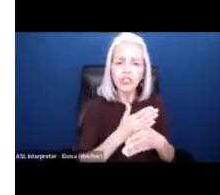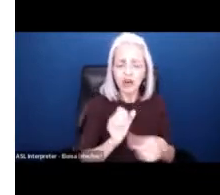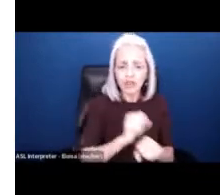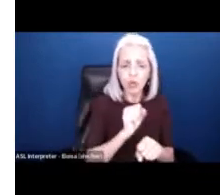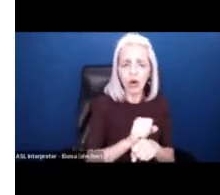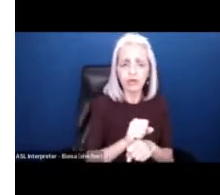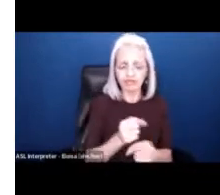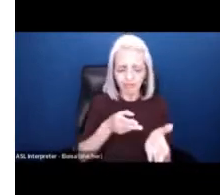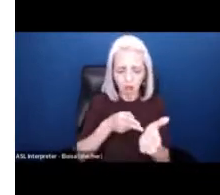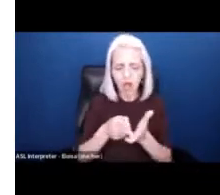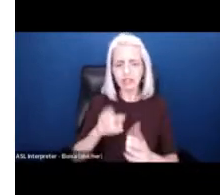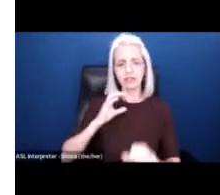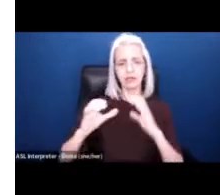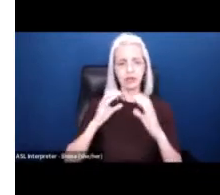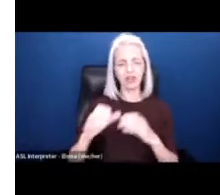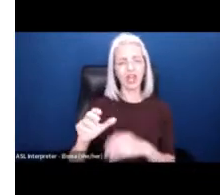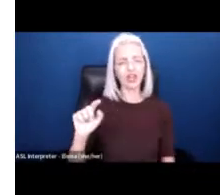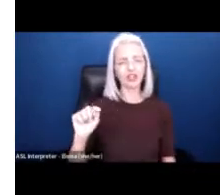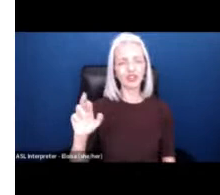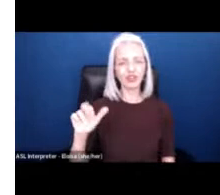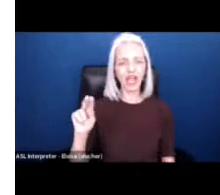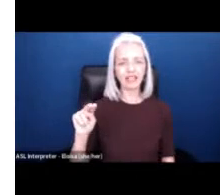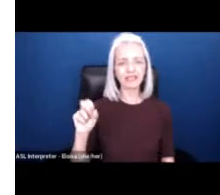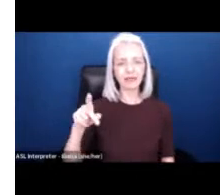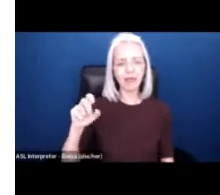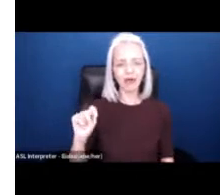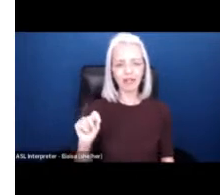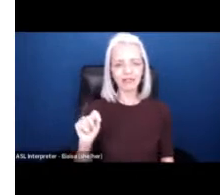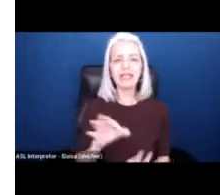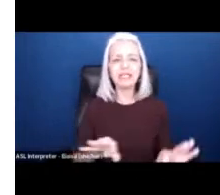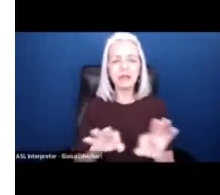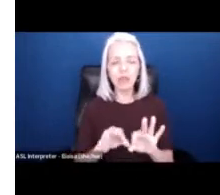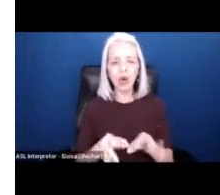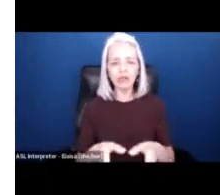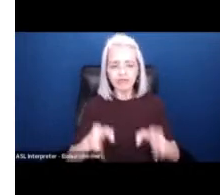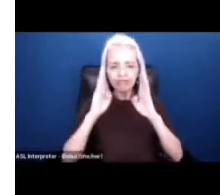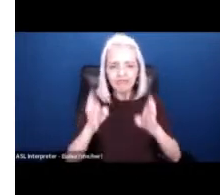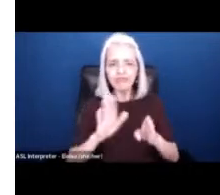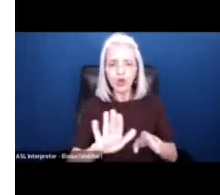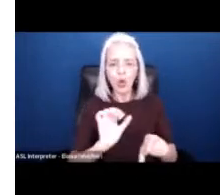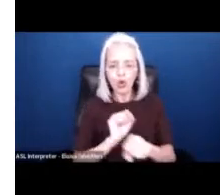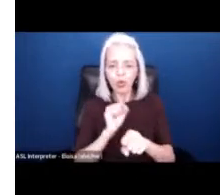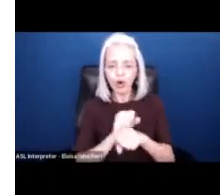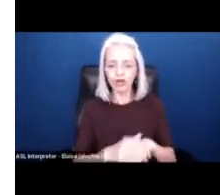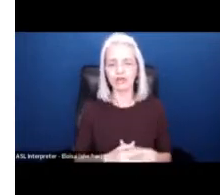transparent communication, we have a commitment to doing your work. And that kind of blaming